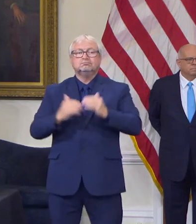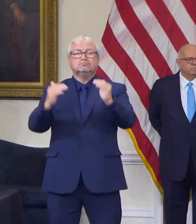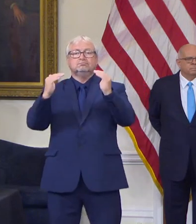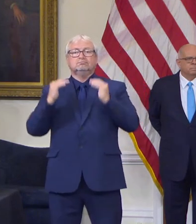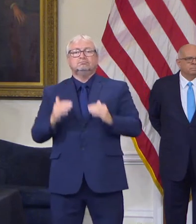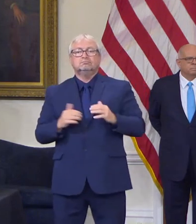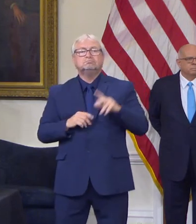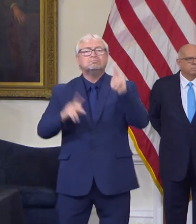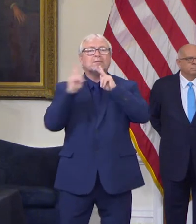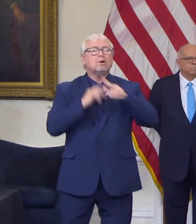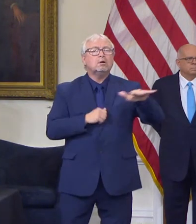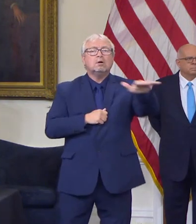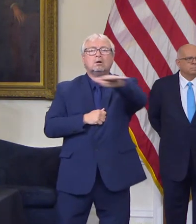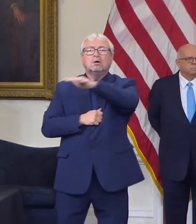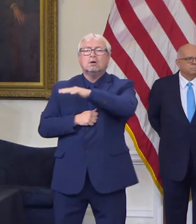18-64 at high risk of COVID-19 due to underlying medical